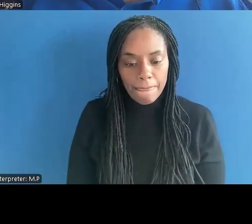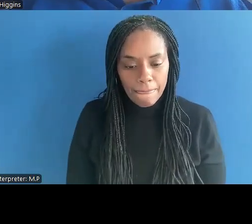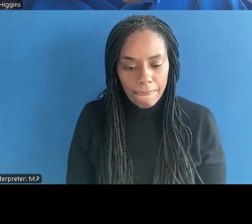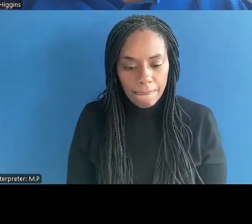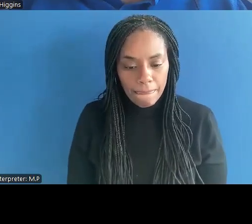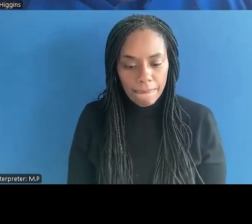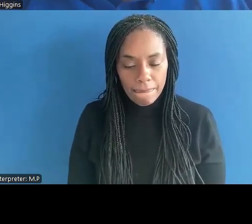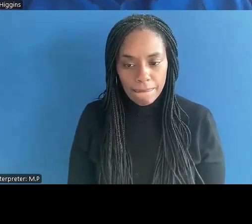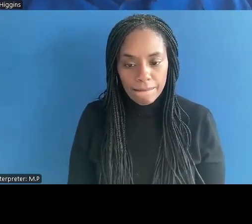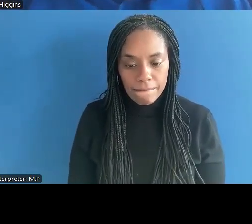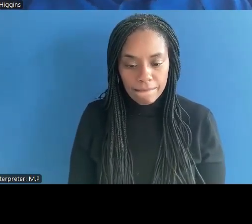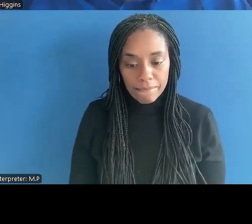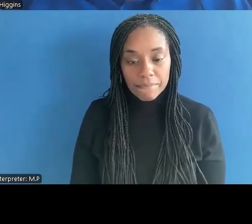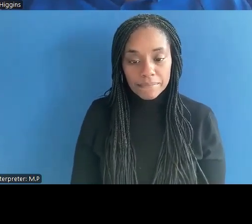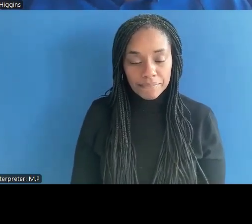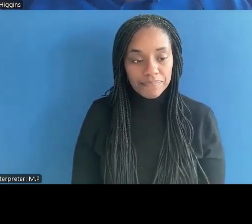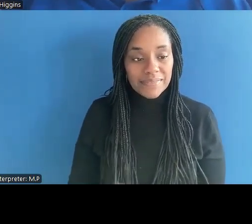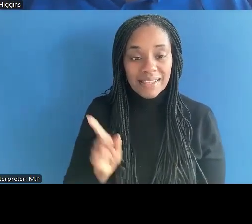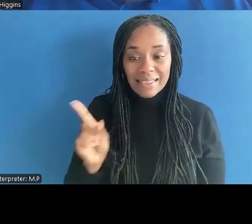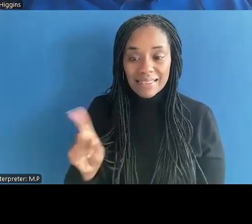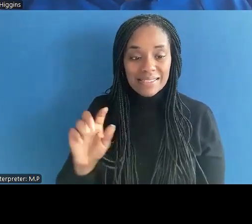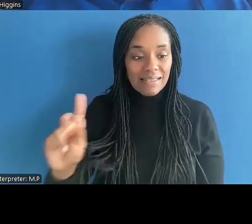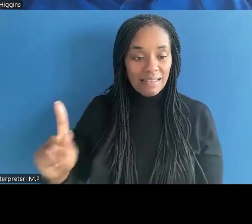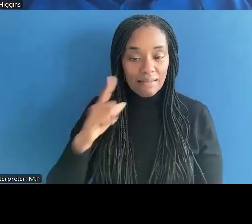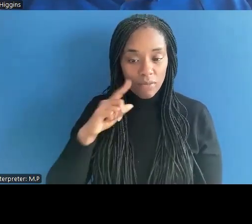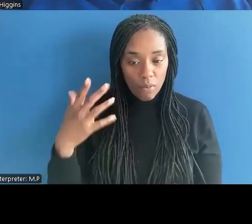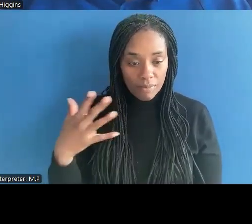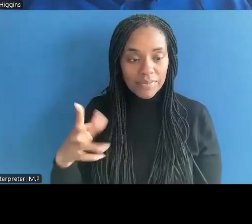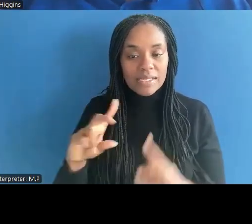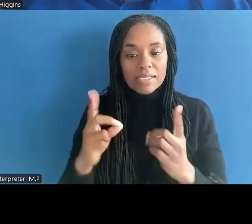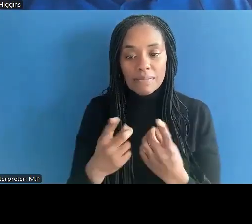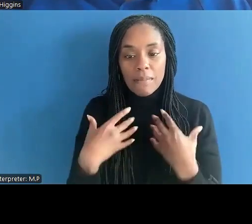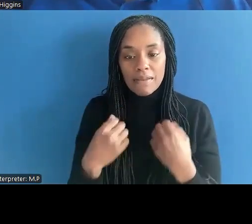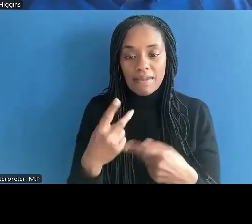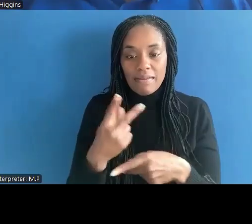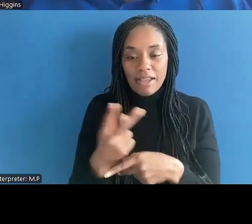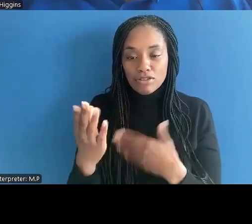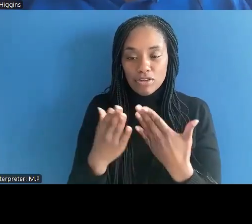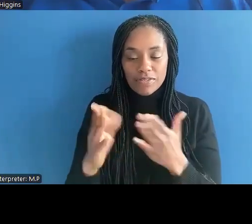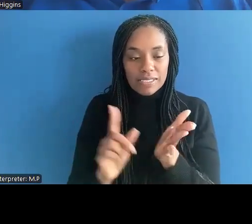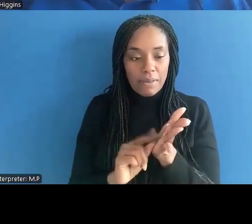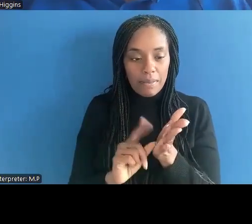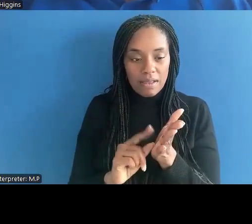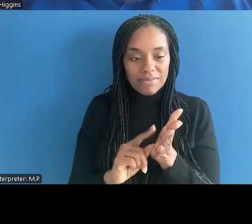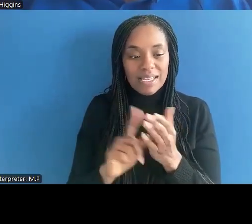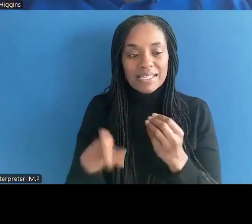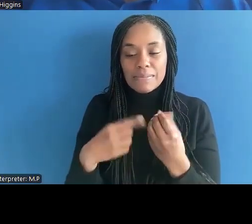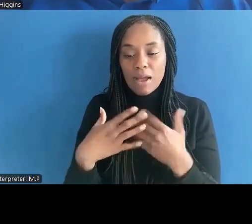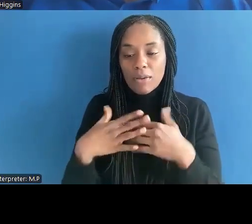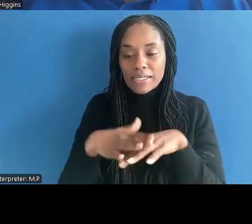And here's a link to a Department of Health Care Services publication on integrated care for dual eligibles.